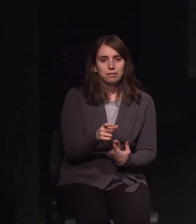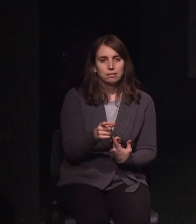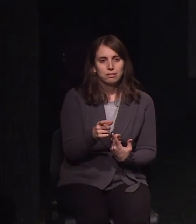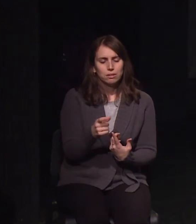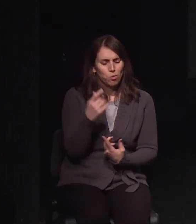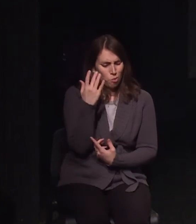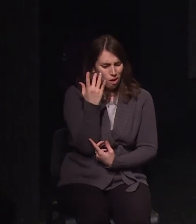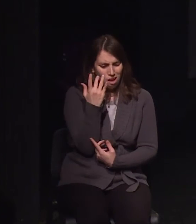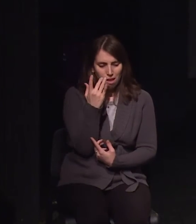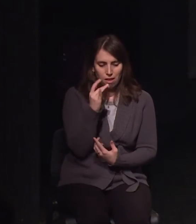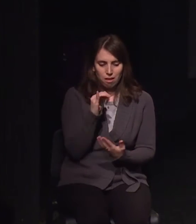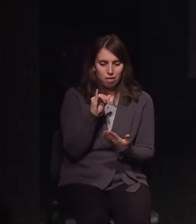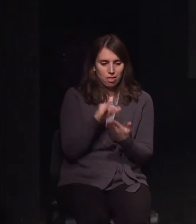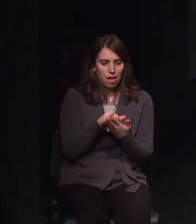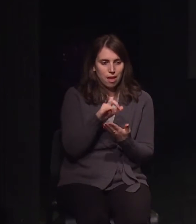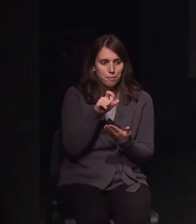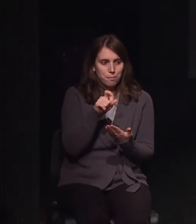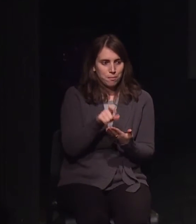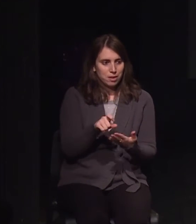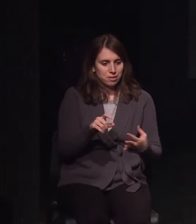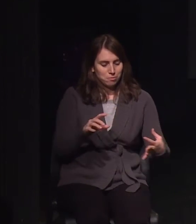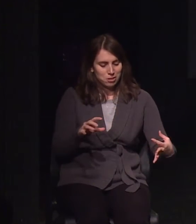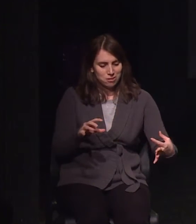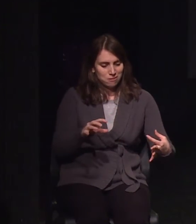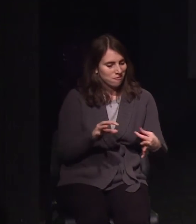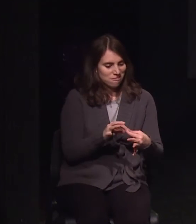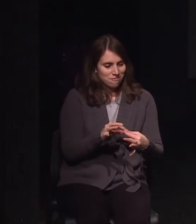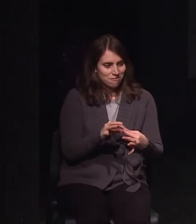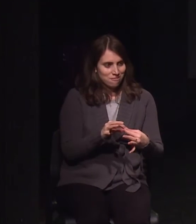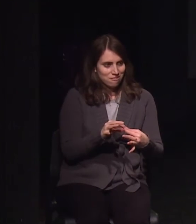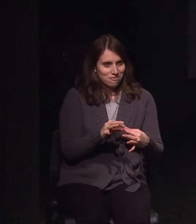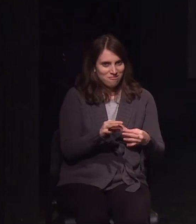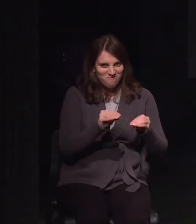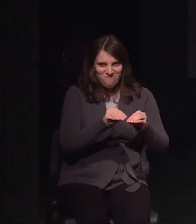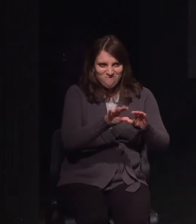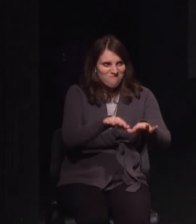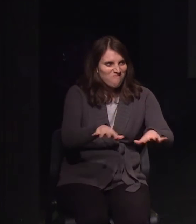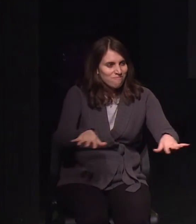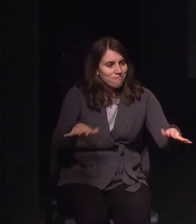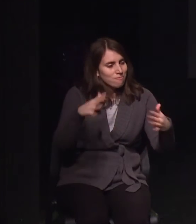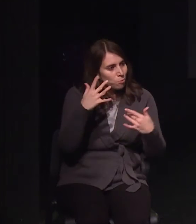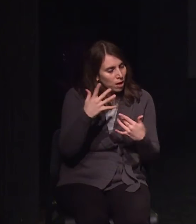that has to be juiced to some extent, why is that, and then we can tell you a little